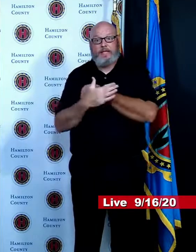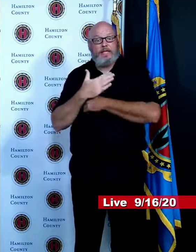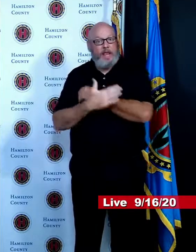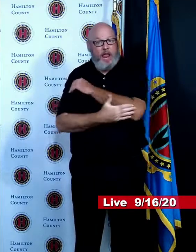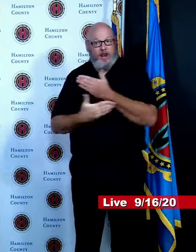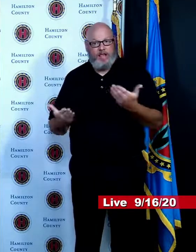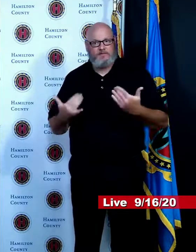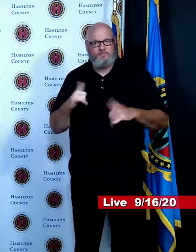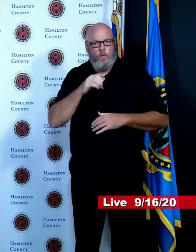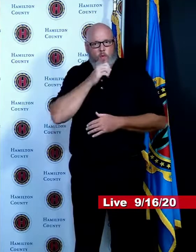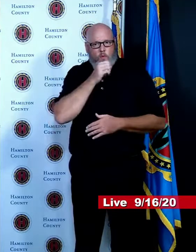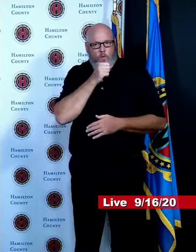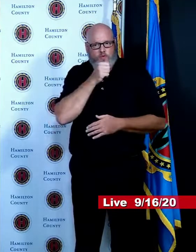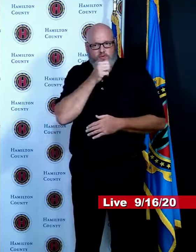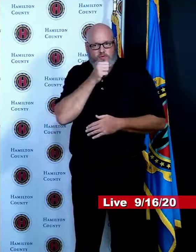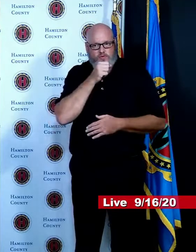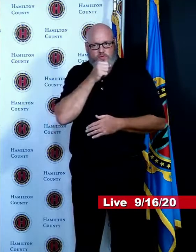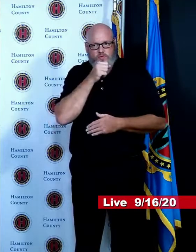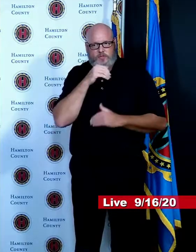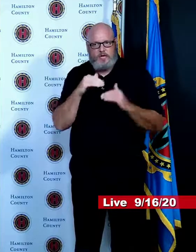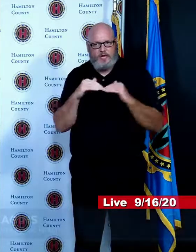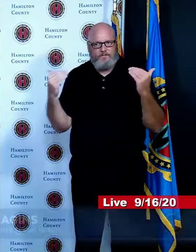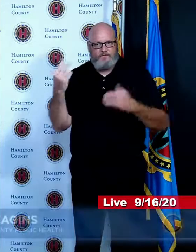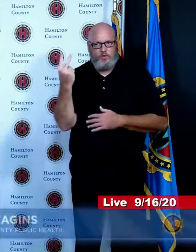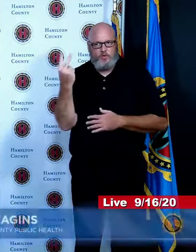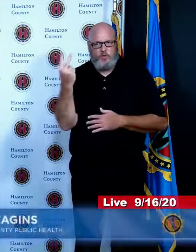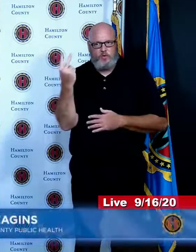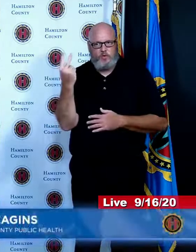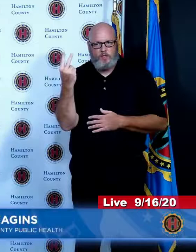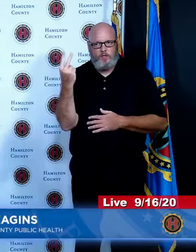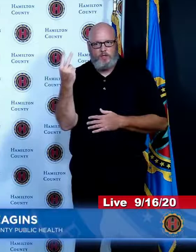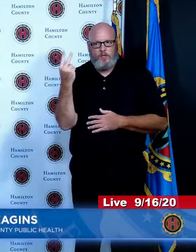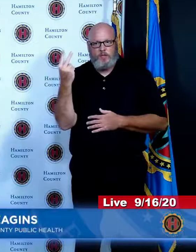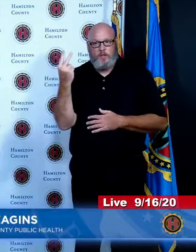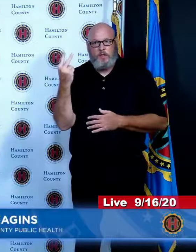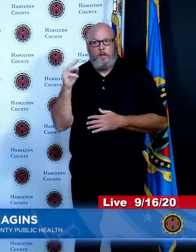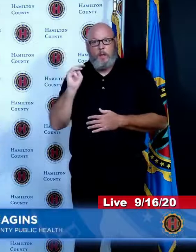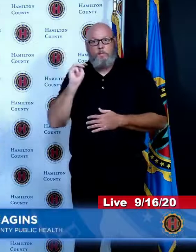before and then we'll kind of move into a discussion it's actually exciting